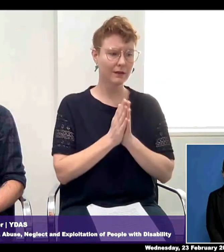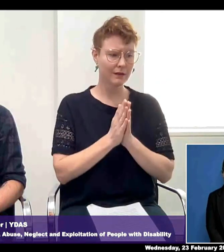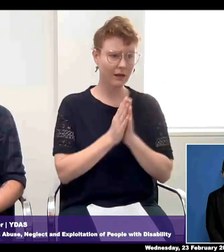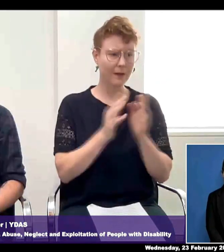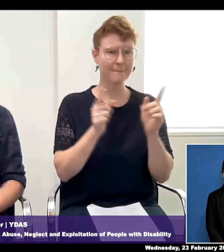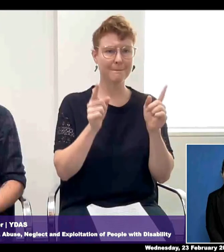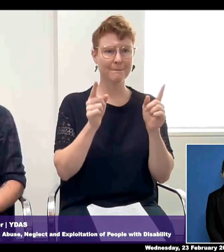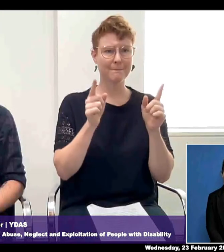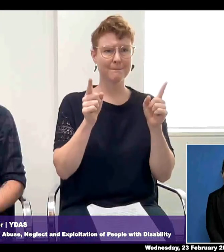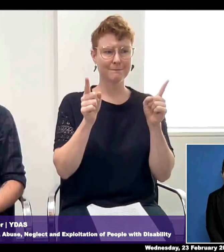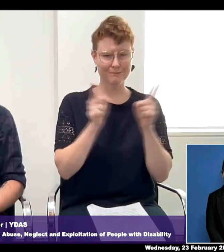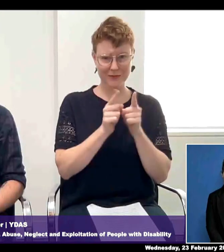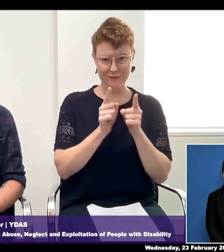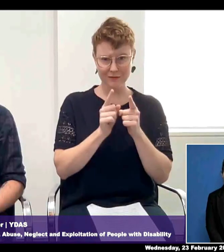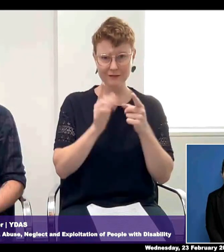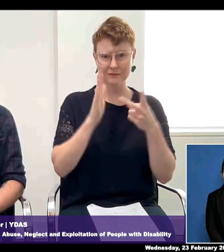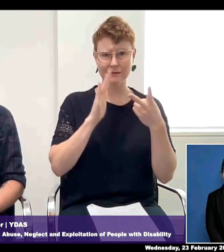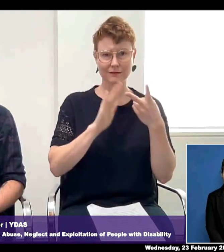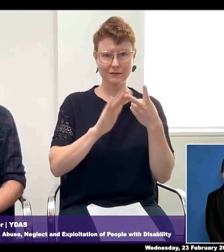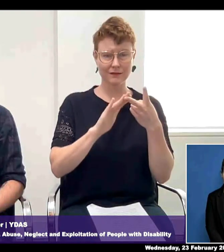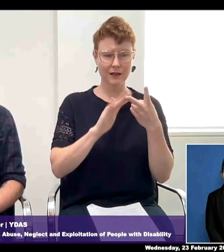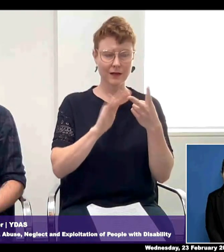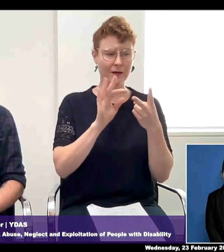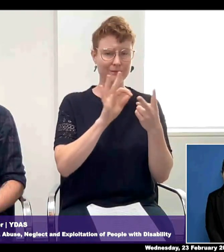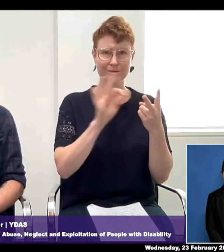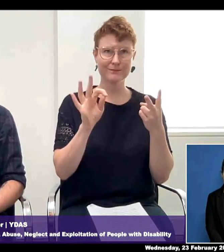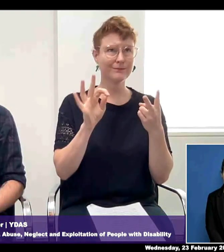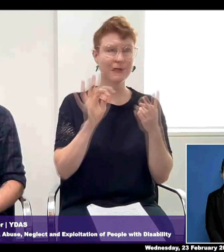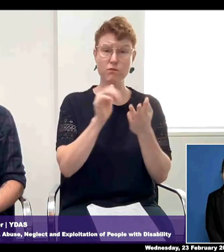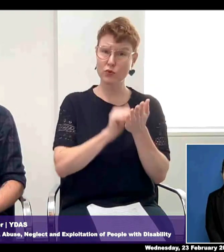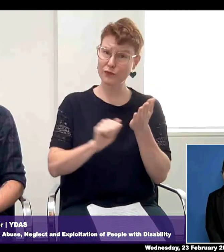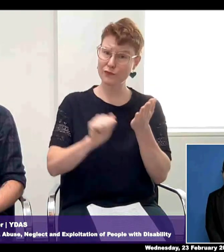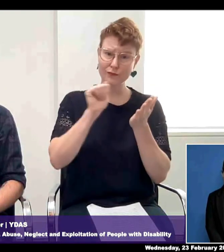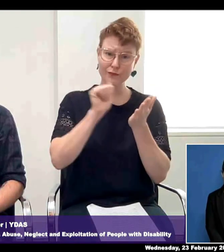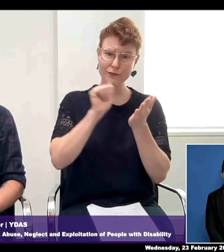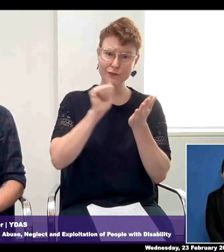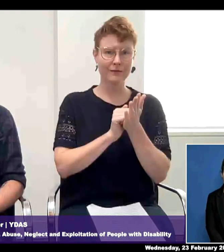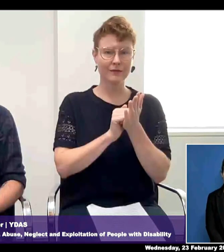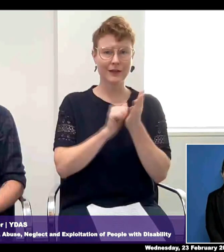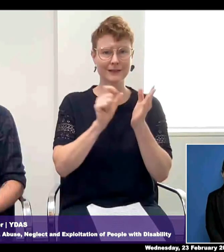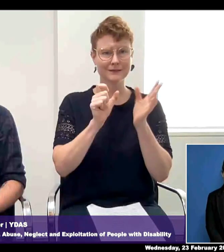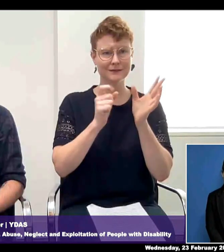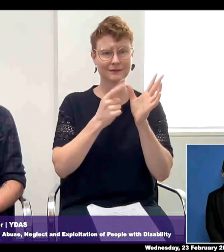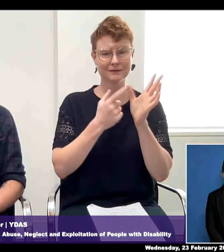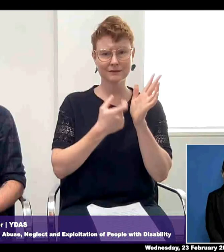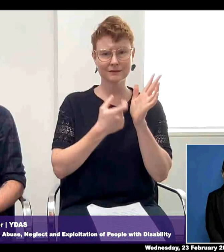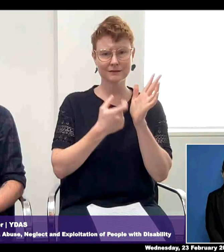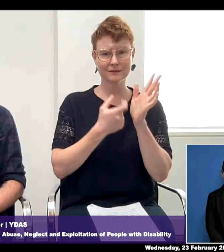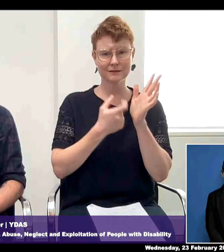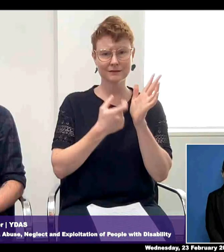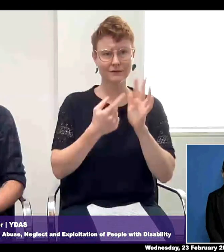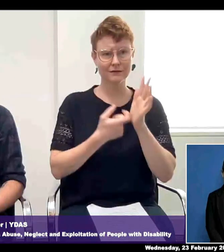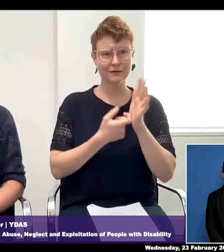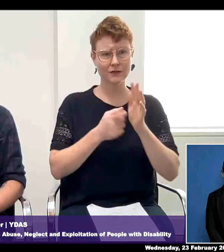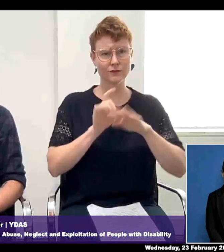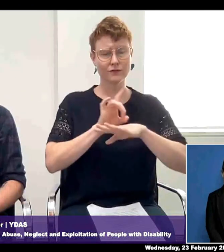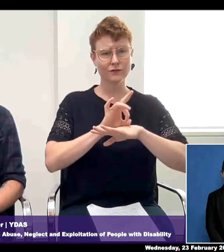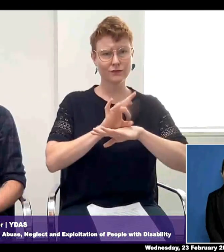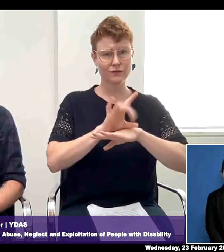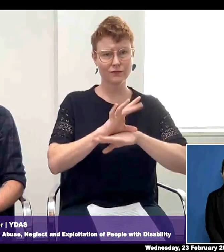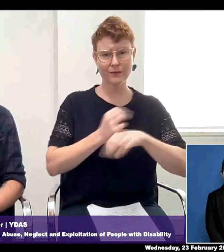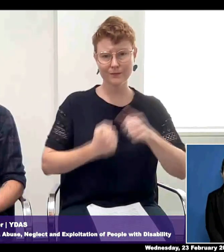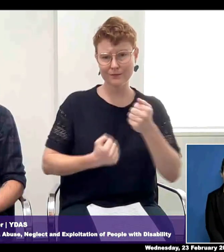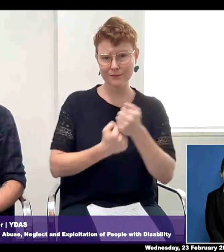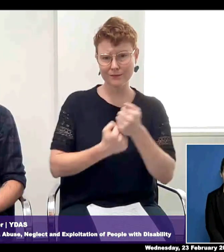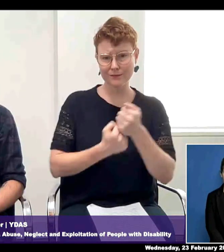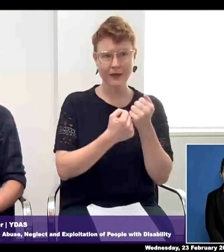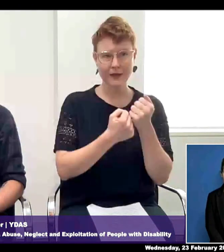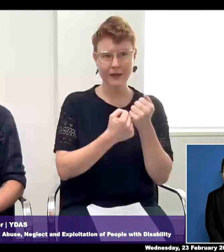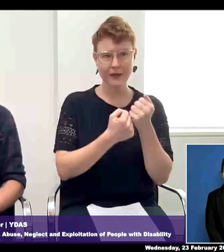responsibilities. Also at this time of transition, we see that there is inadequate